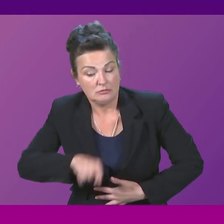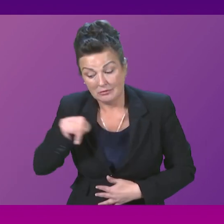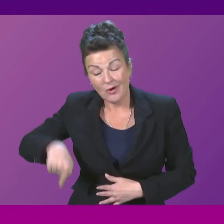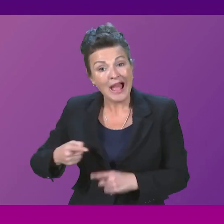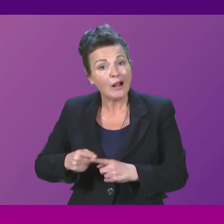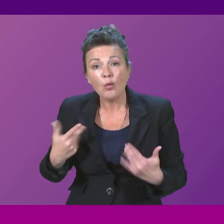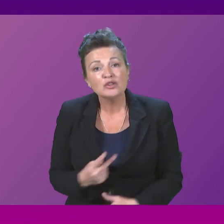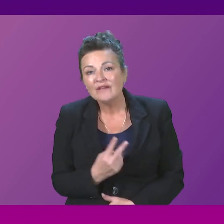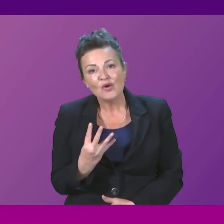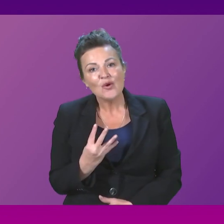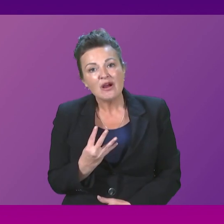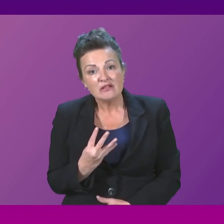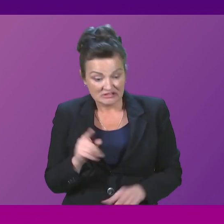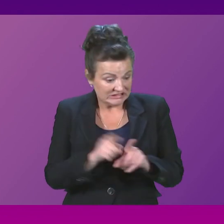and Wales is just 24.